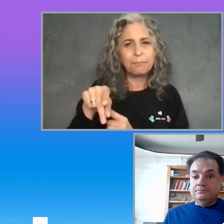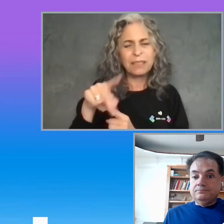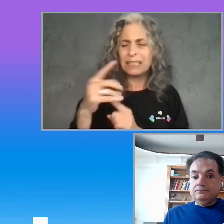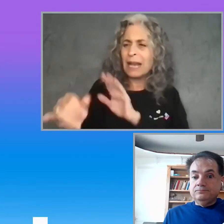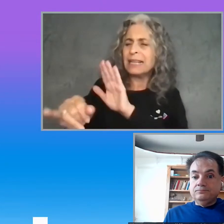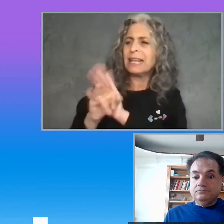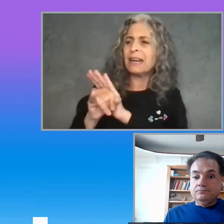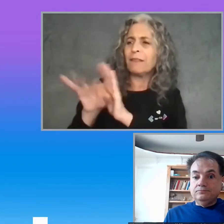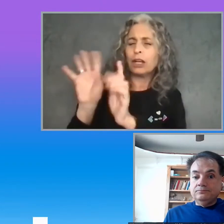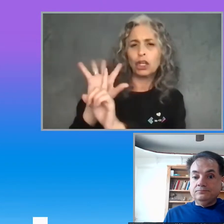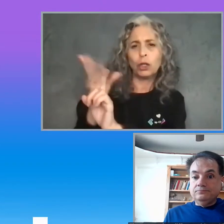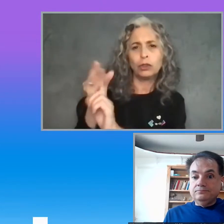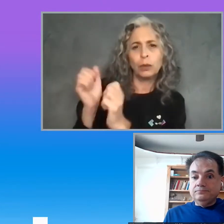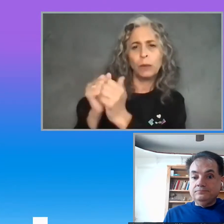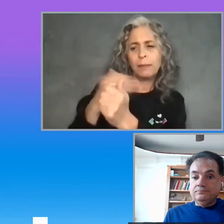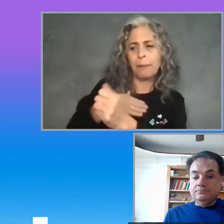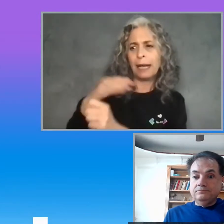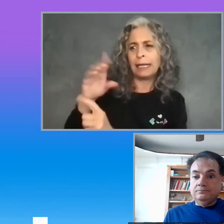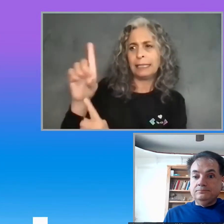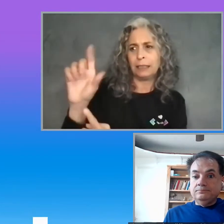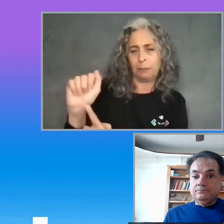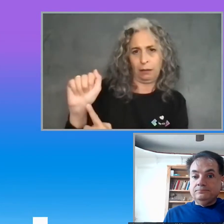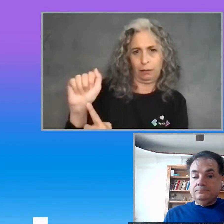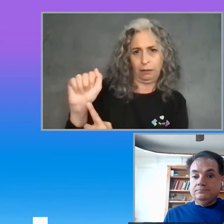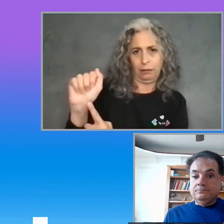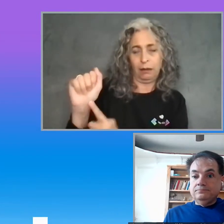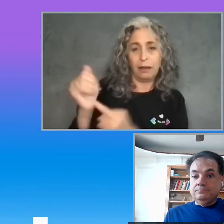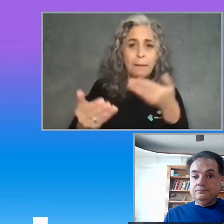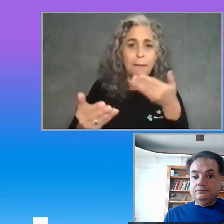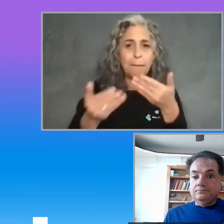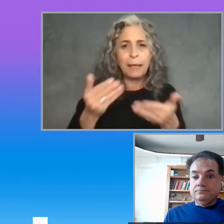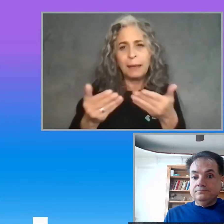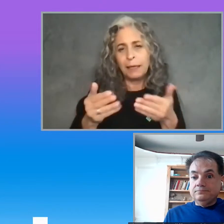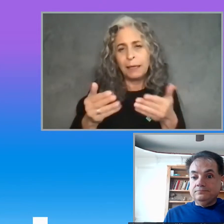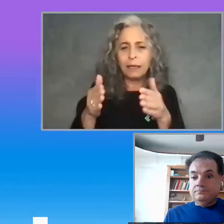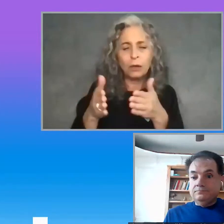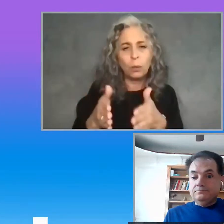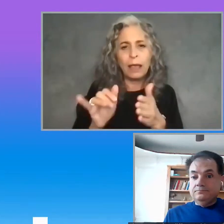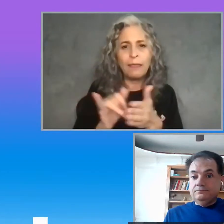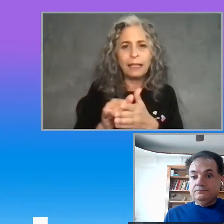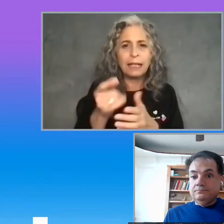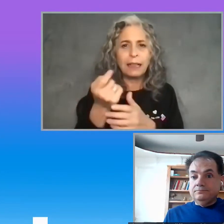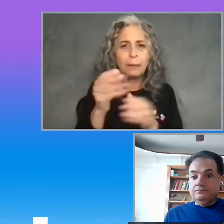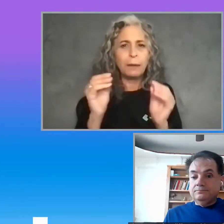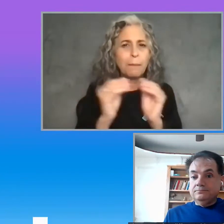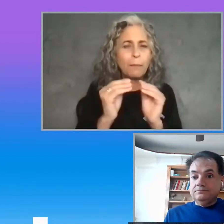identifying culturally with my disability, perhaps in a way